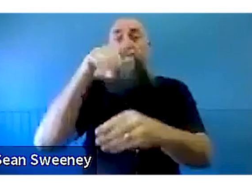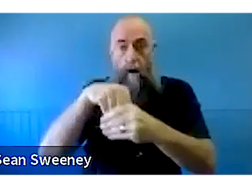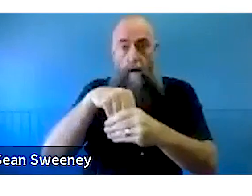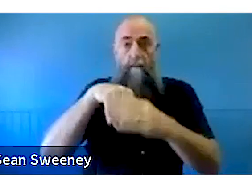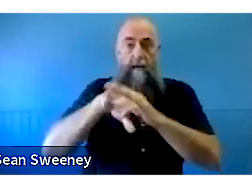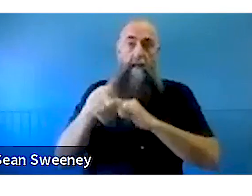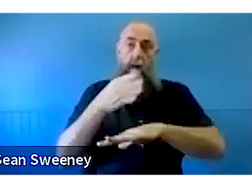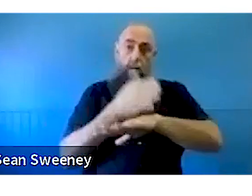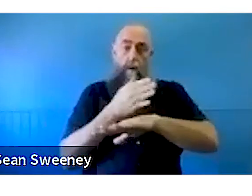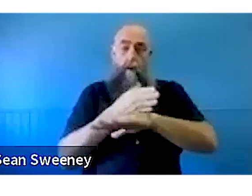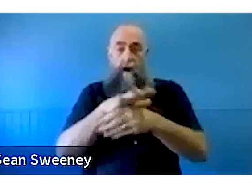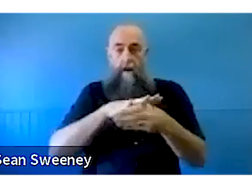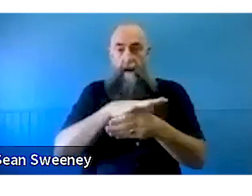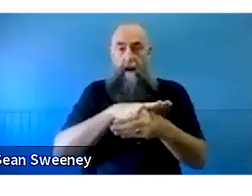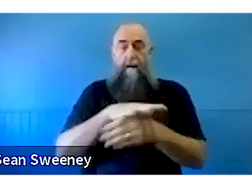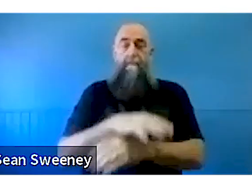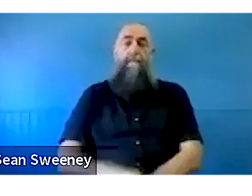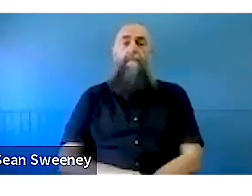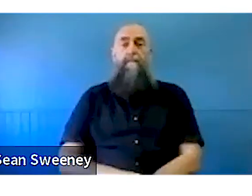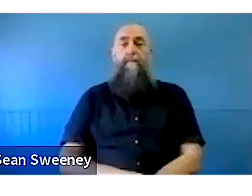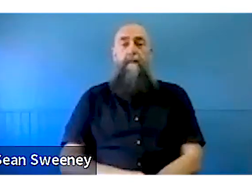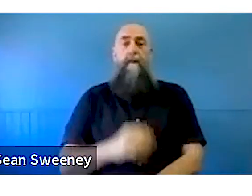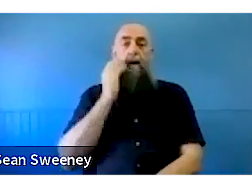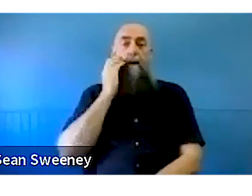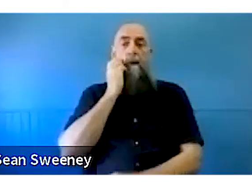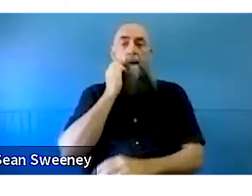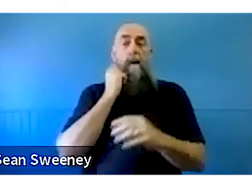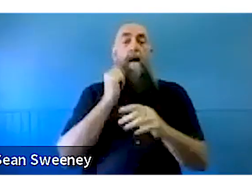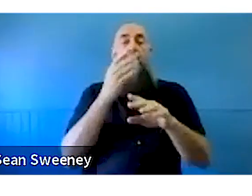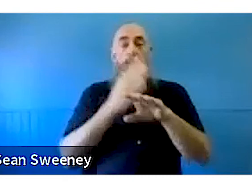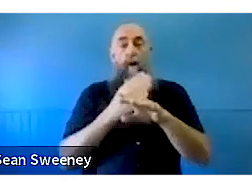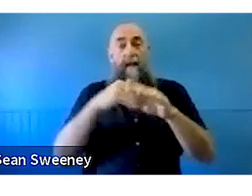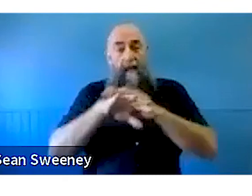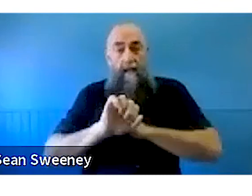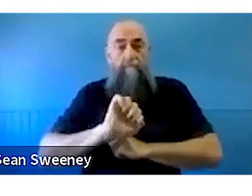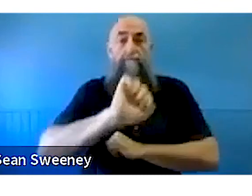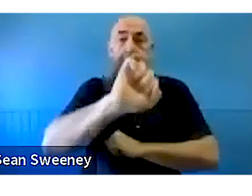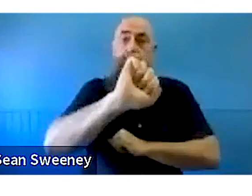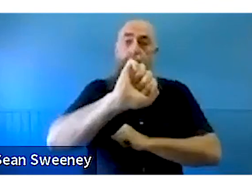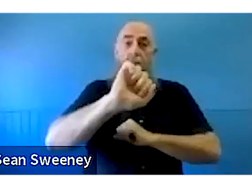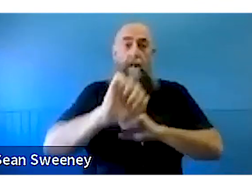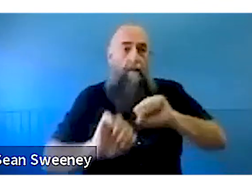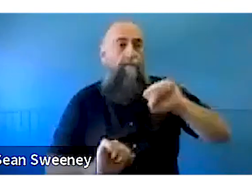To work back in their own communities and showcase themselves.